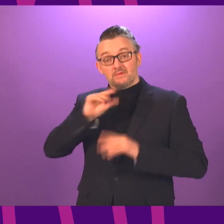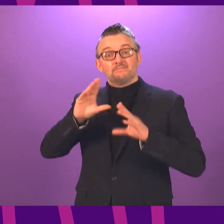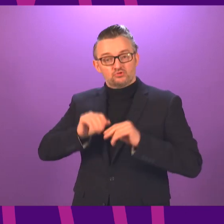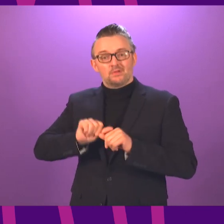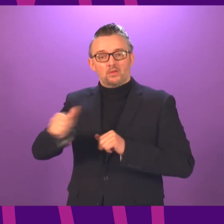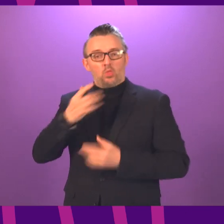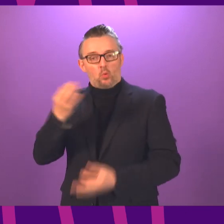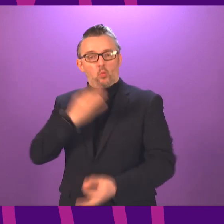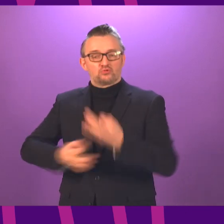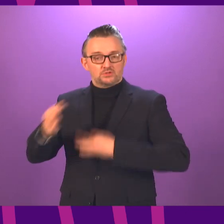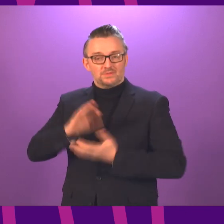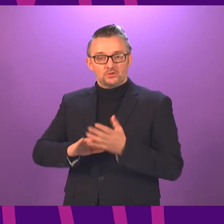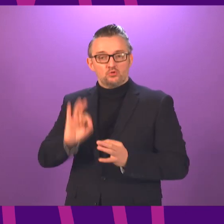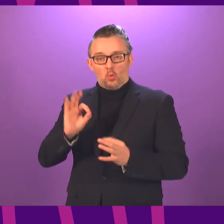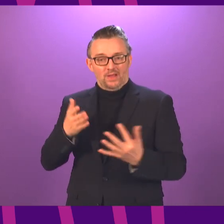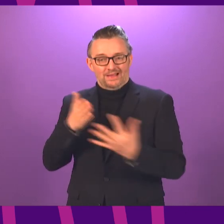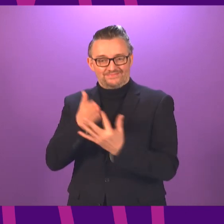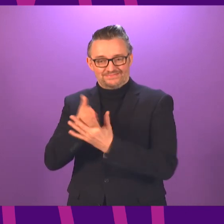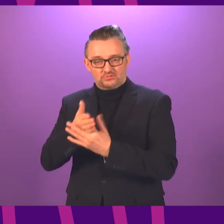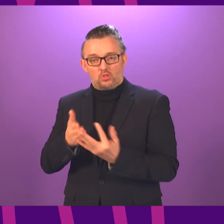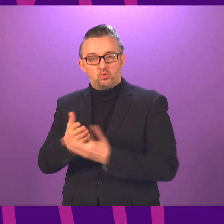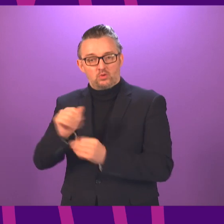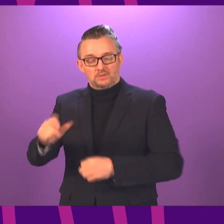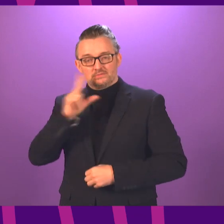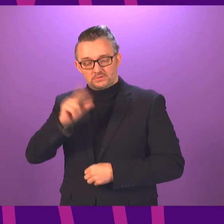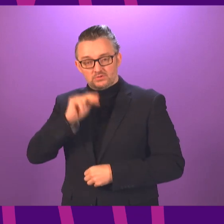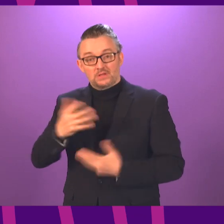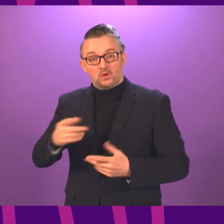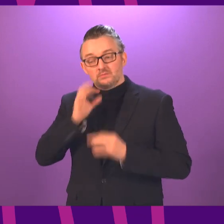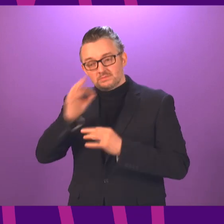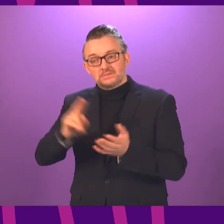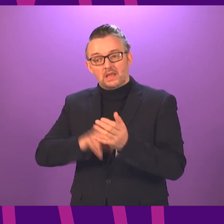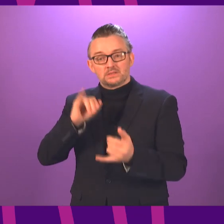so there should be no interventions or interruptions.